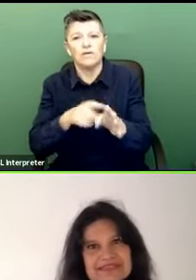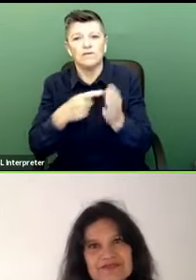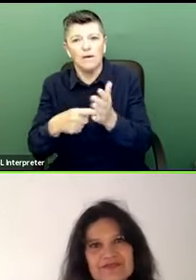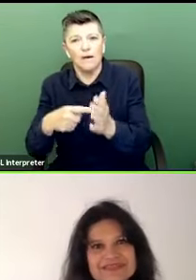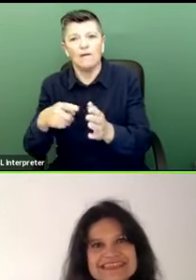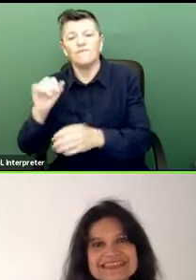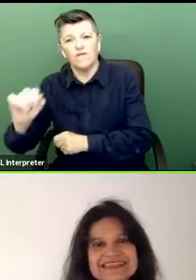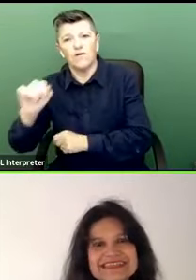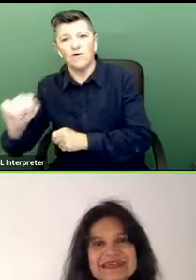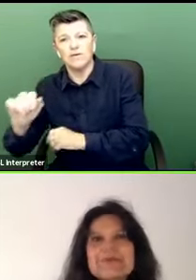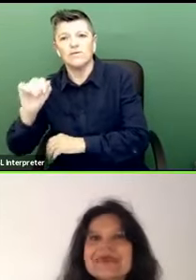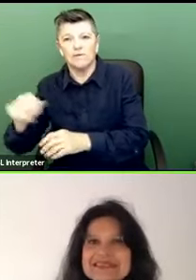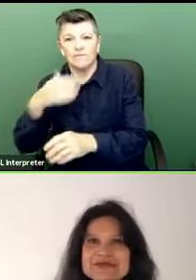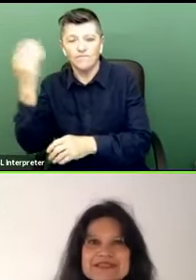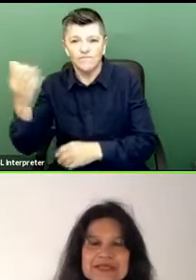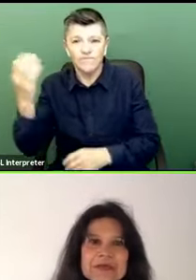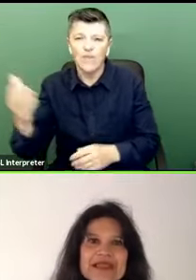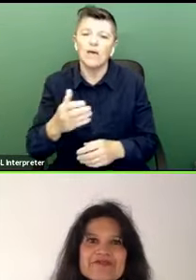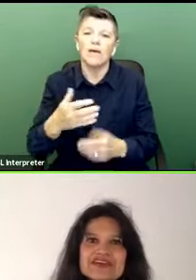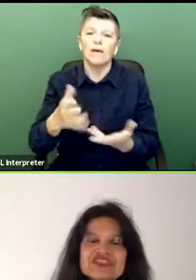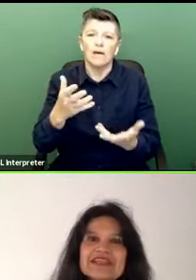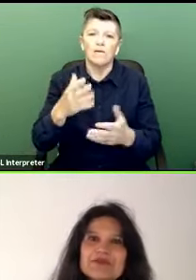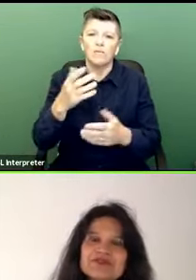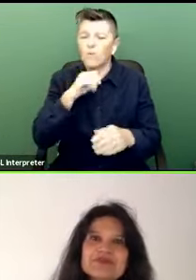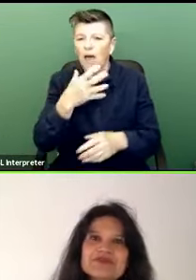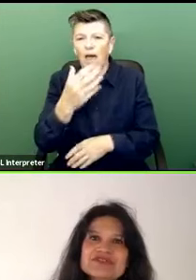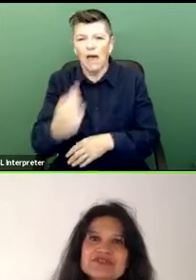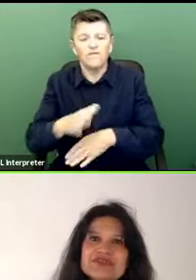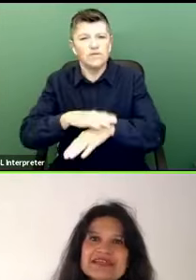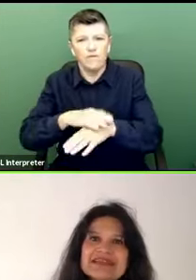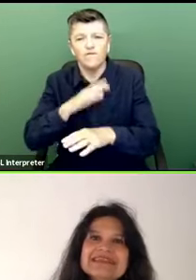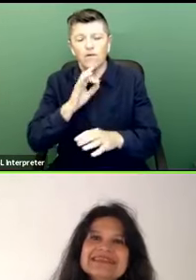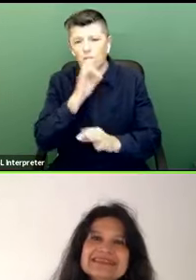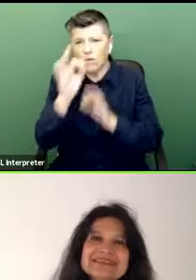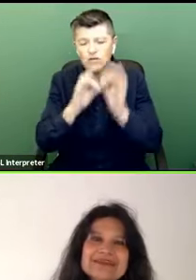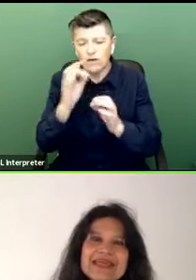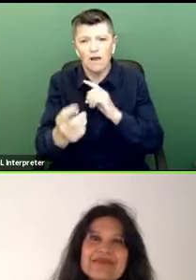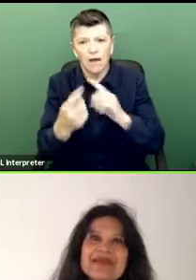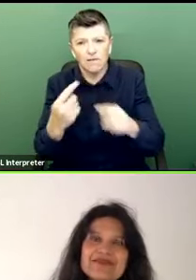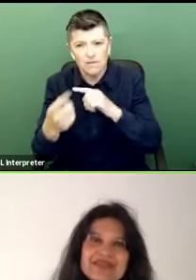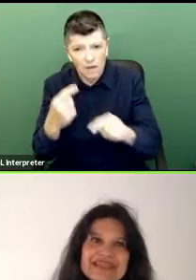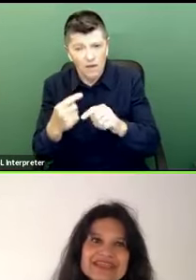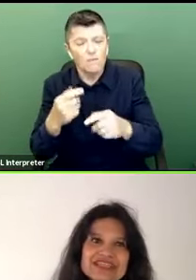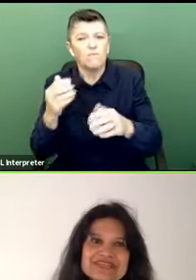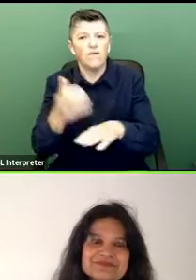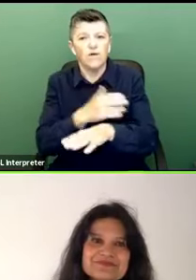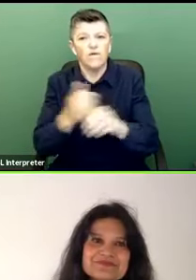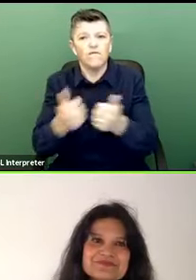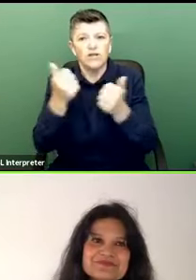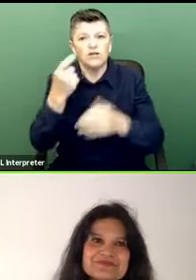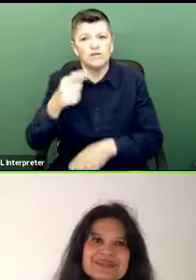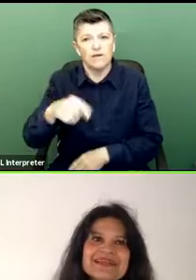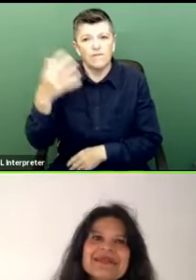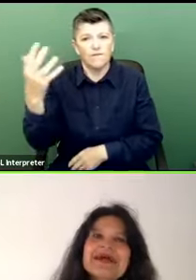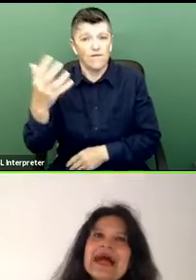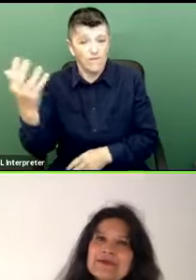economics, development studies and beyond to centre ideas of justice, freedom and human rights. Am